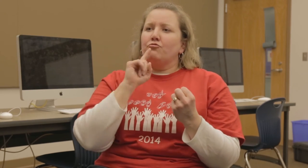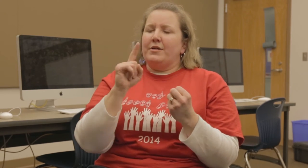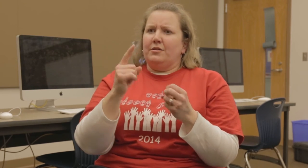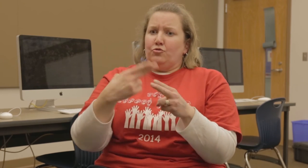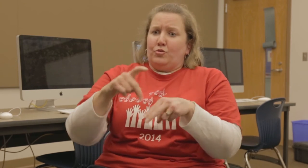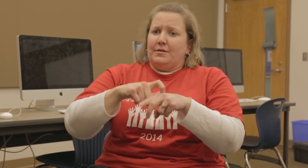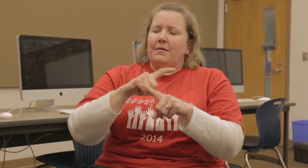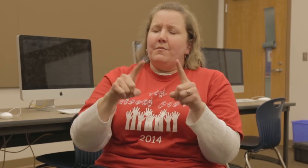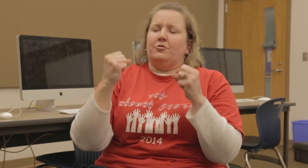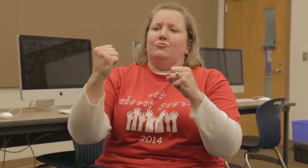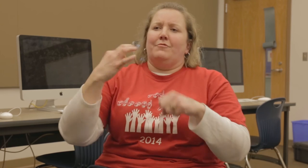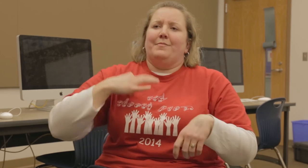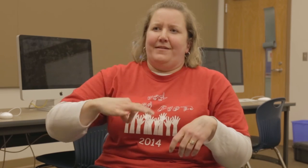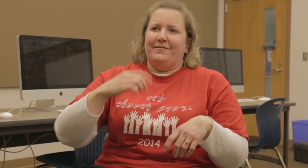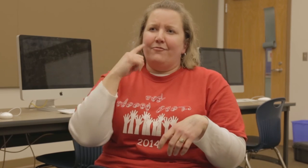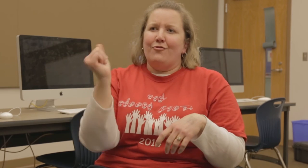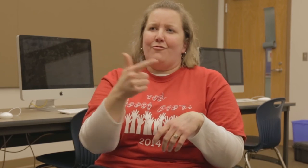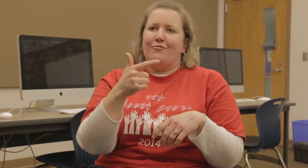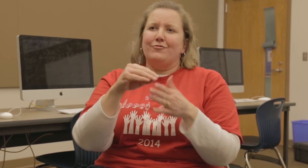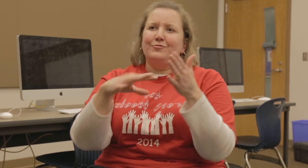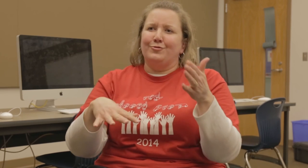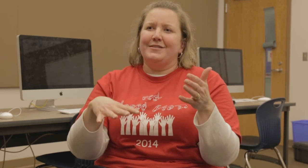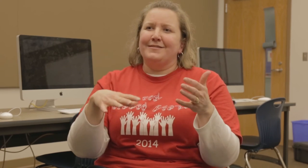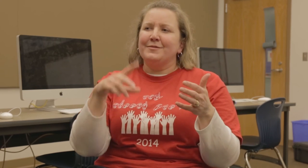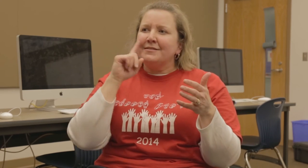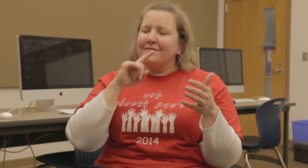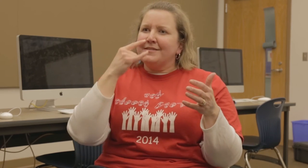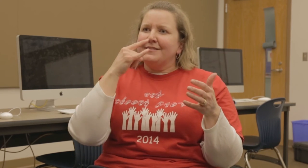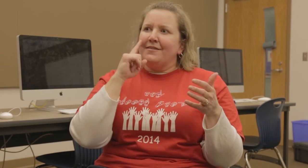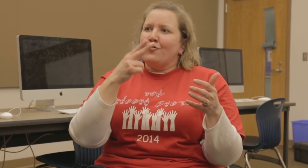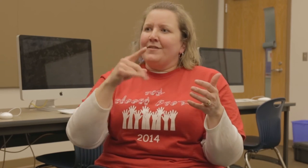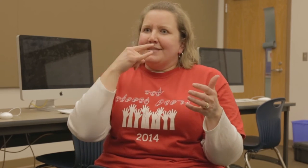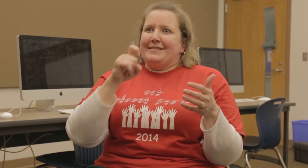It’s a short workshop but it is very beneficial for all students because Deaf and Hard of Hearing kids